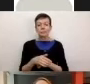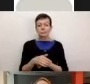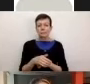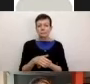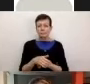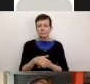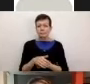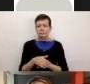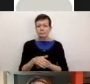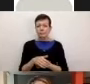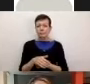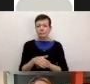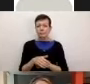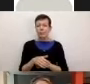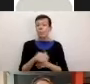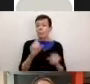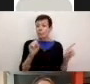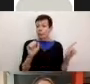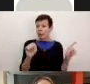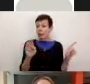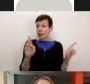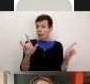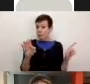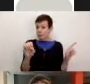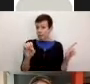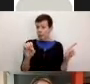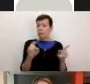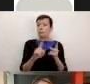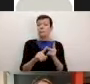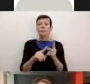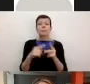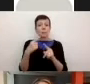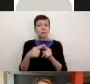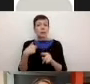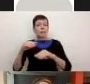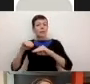With the support of Sable and our Indigenous advisory group, we are developing a brand